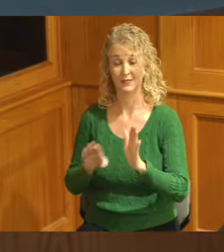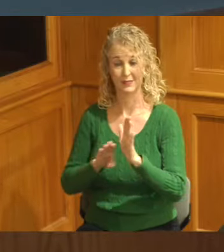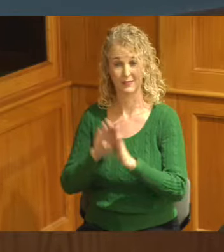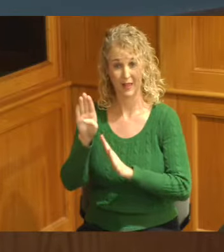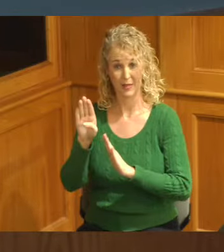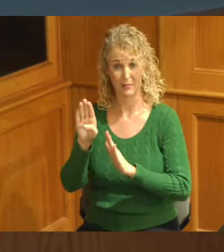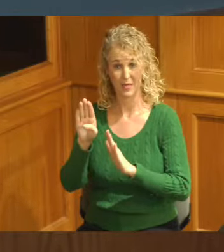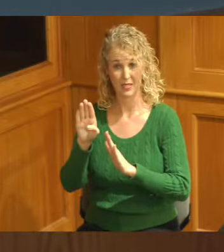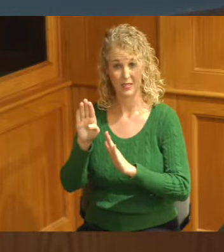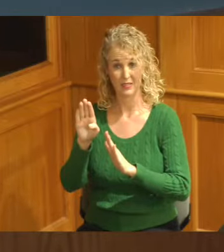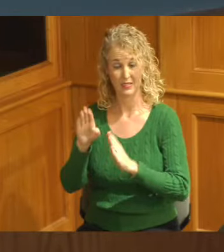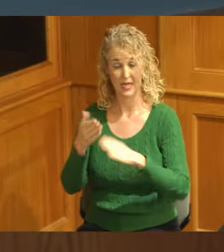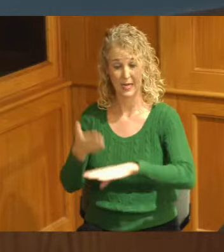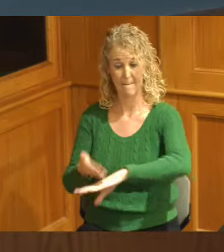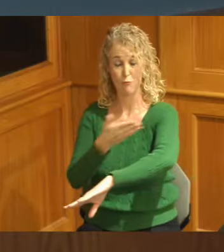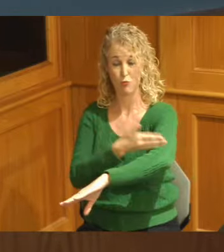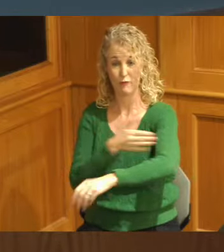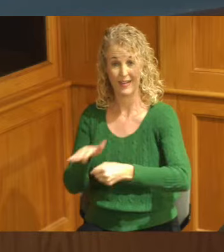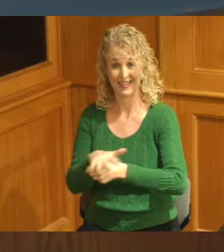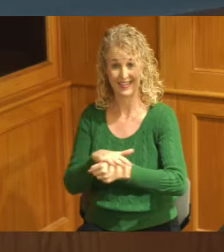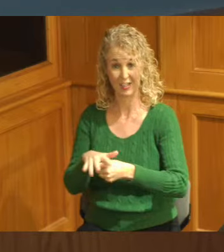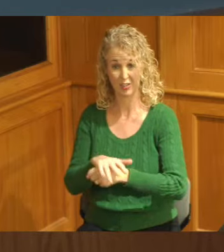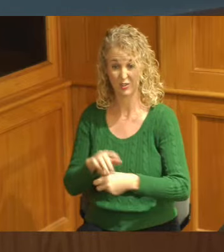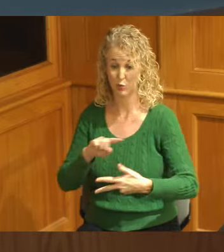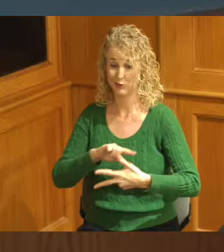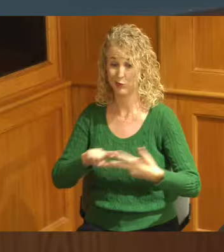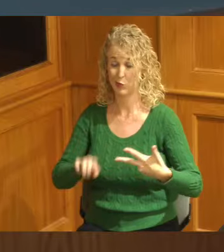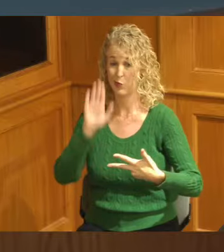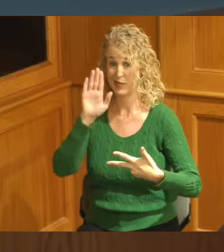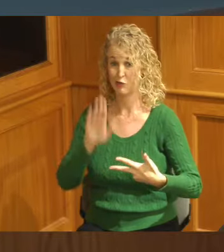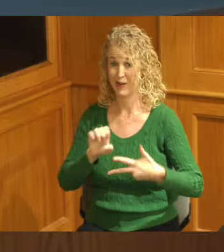revitalization in neighborhoods and these are three pretty good examples of that in Springfield,